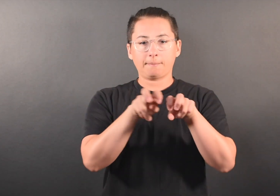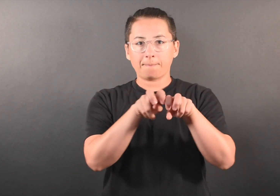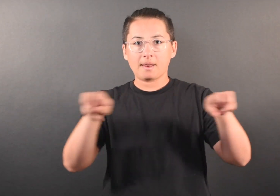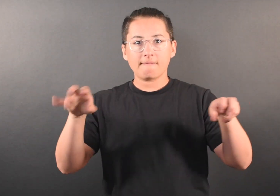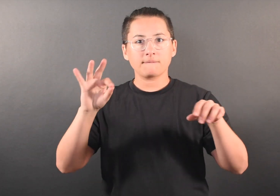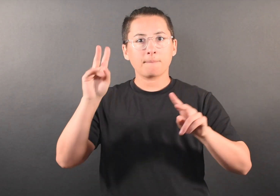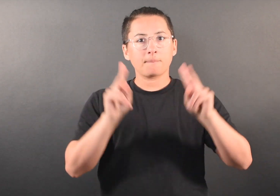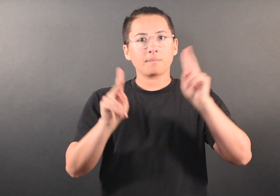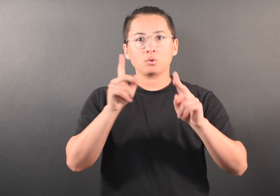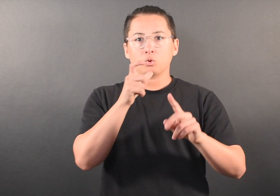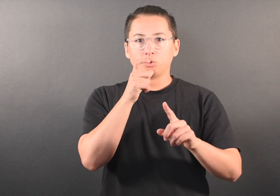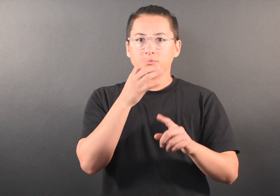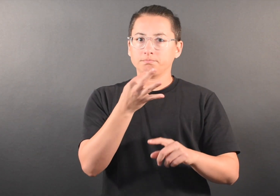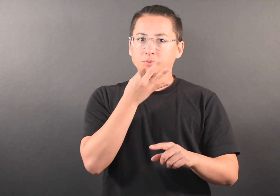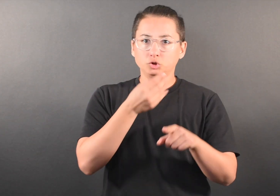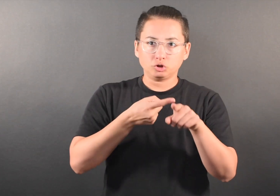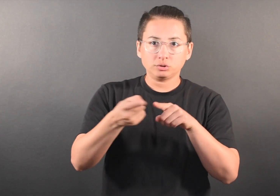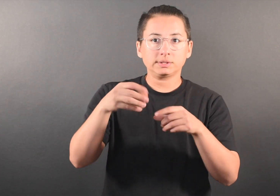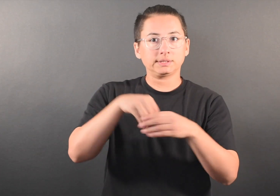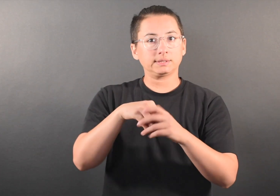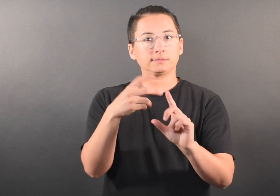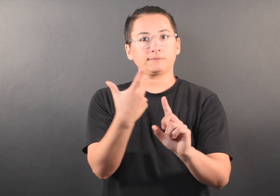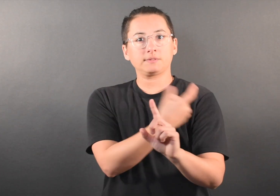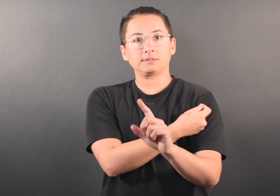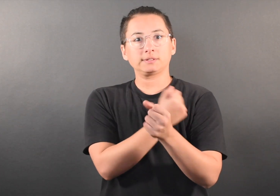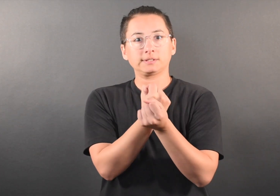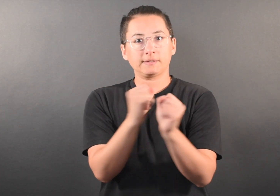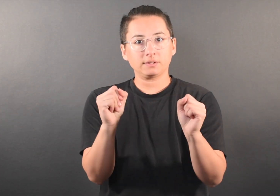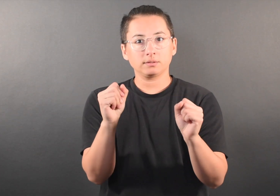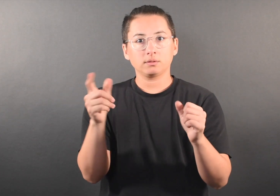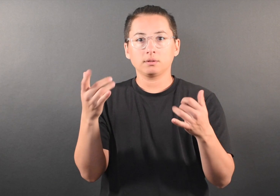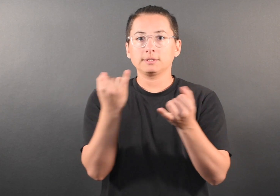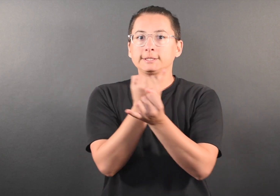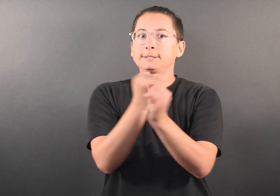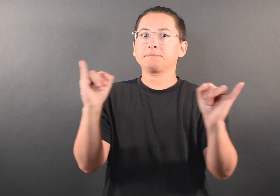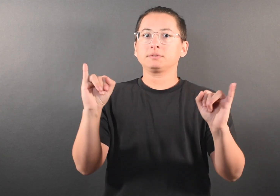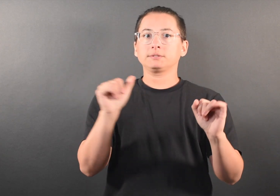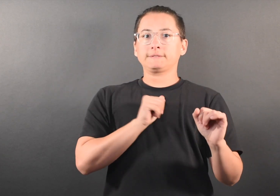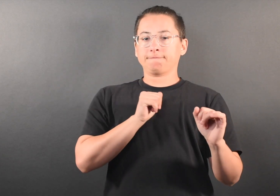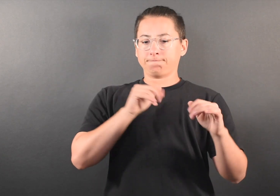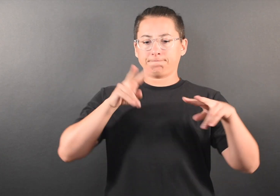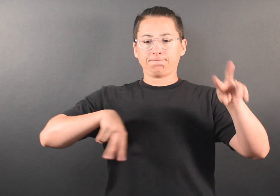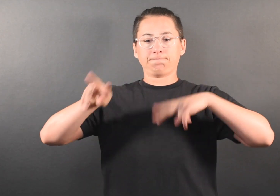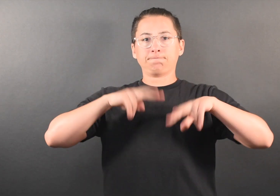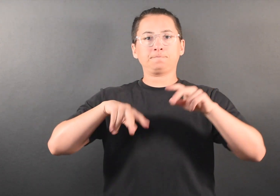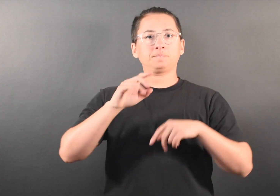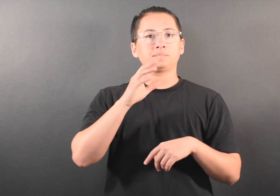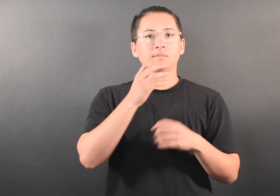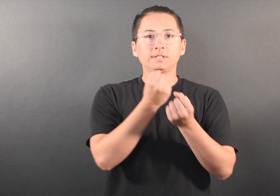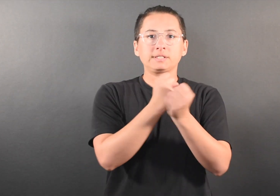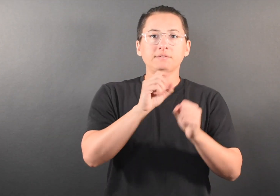panel of vaccine safety experts to independently evaluate the safety data from the clinical trial.